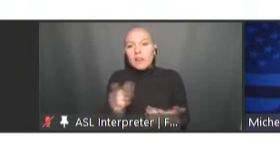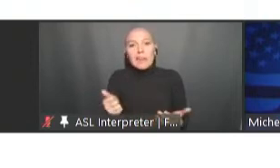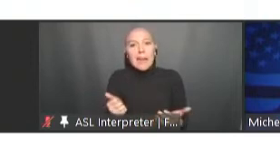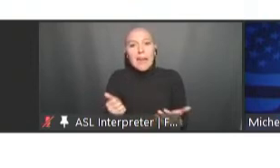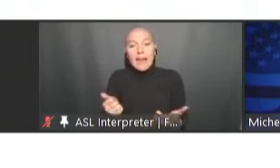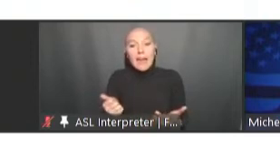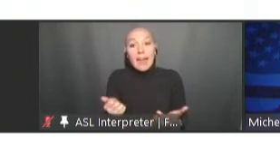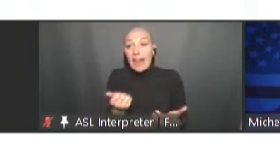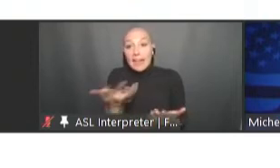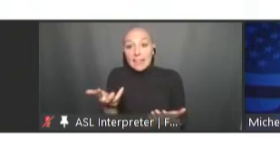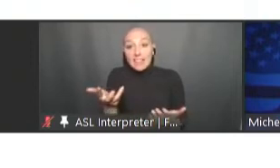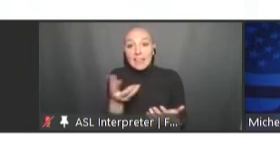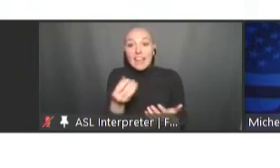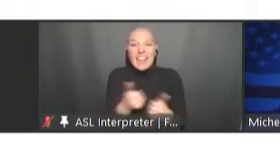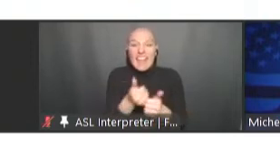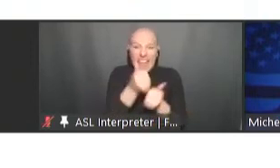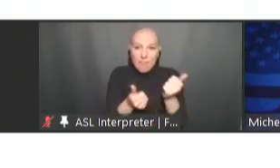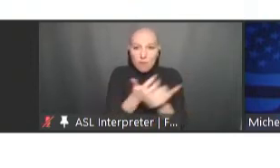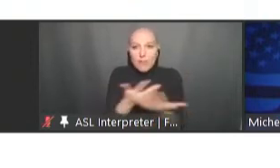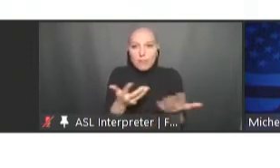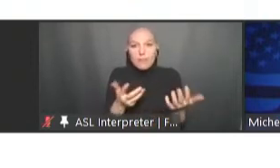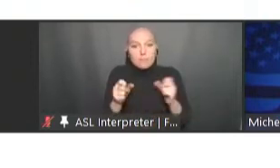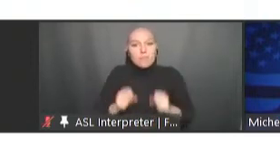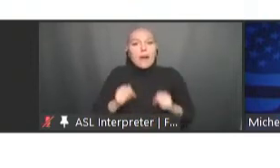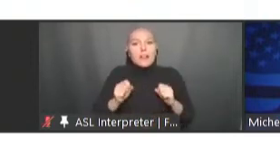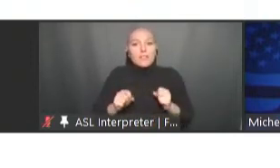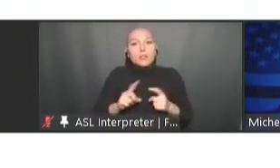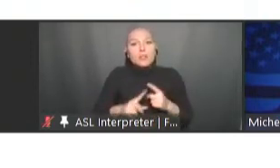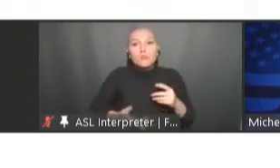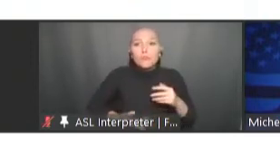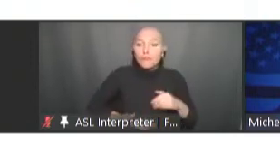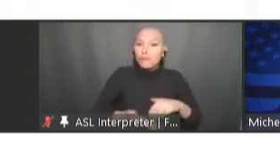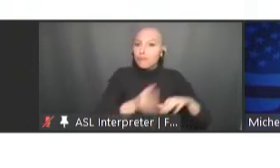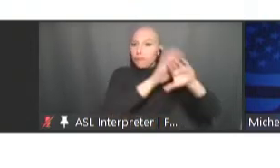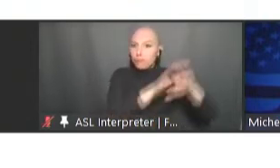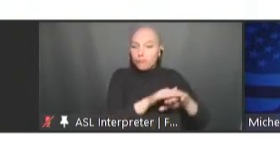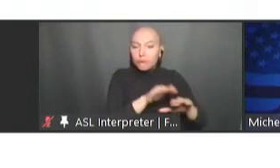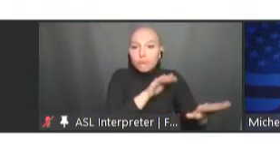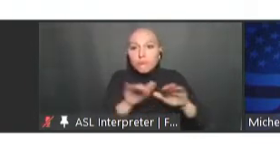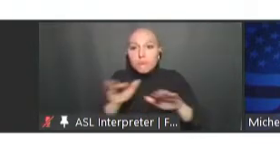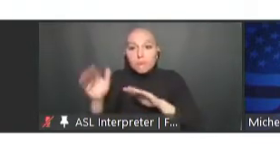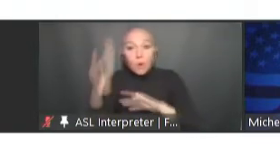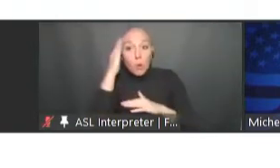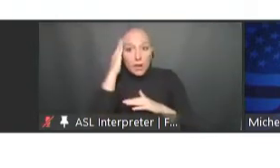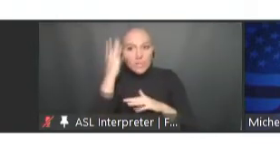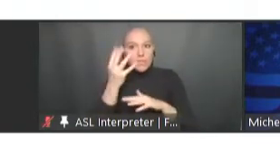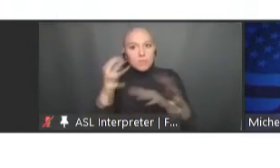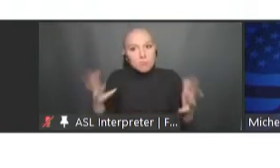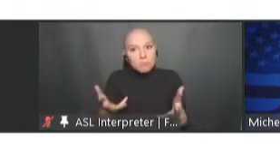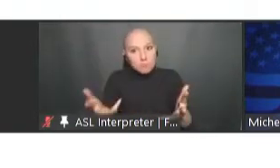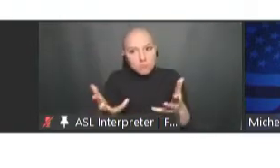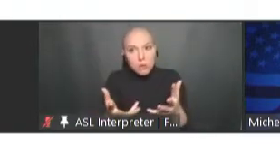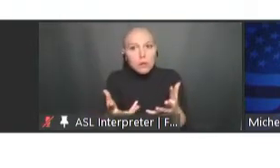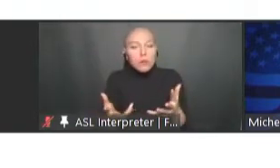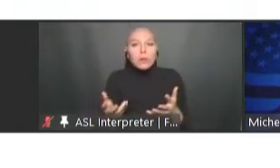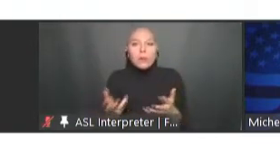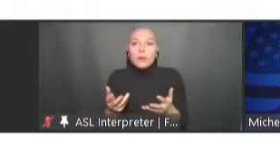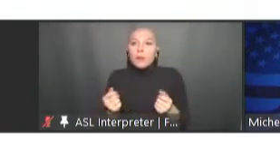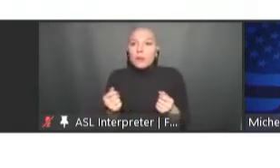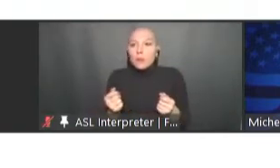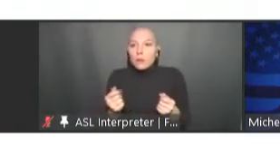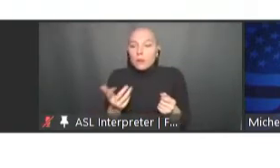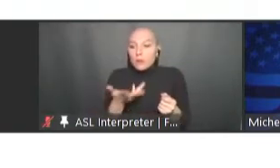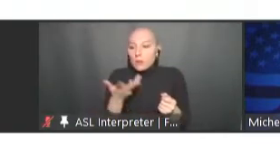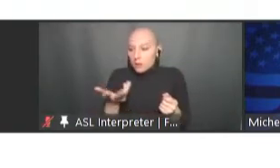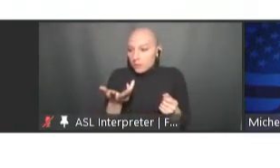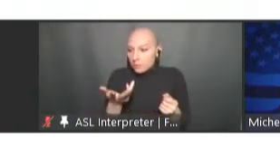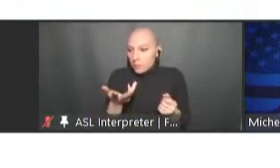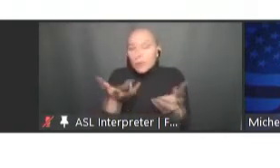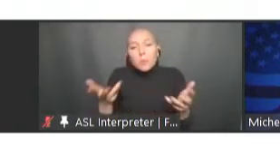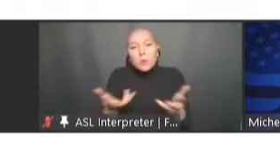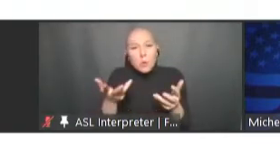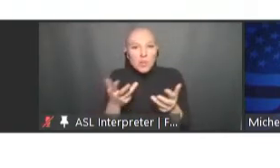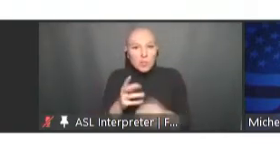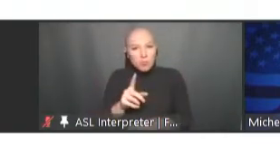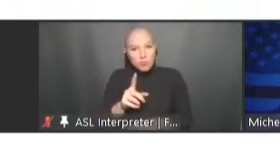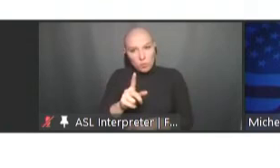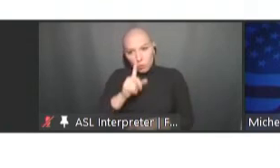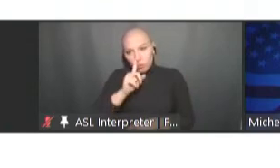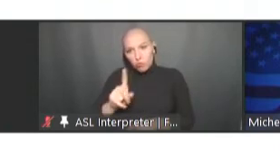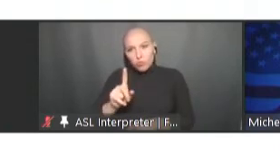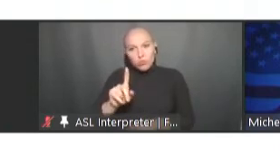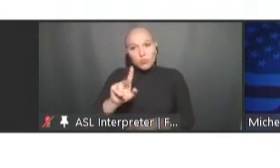can do to increase awareness and promote the, you know, the realities of the current situation to